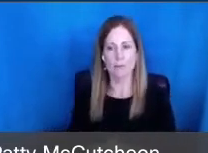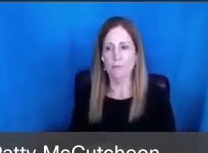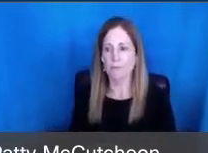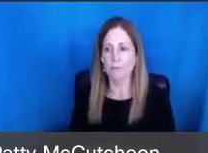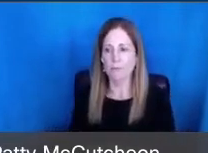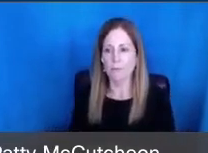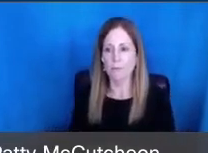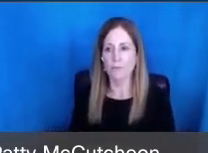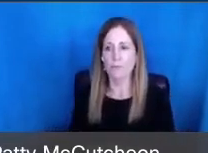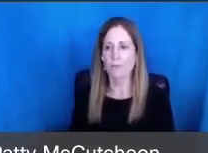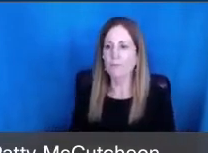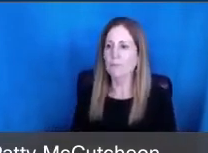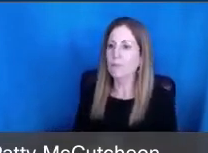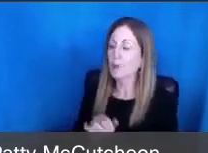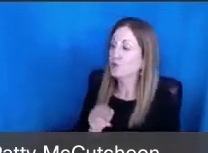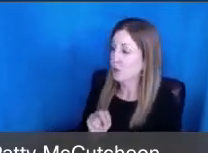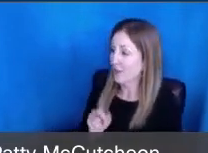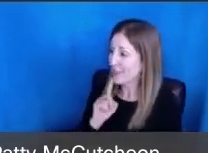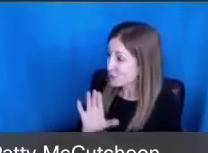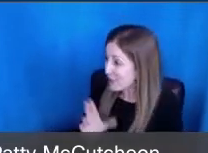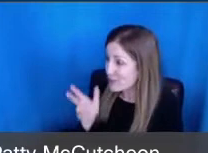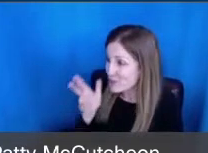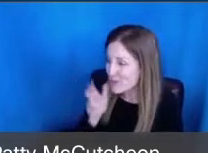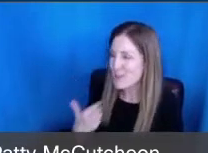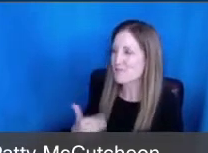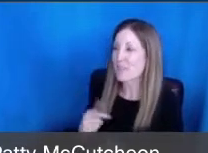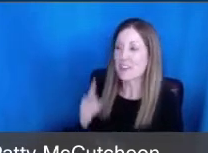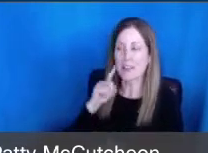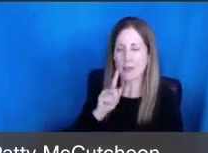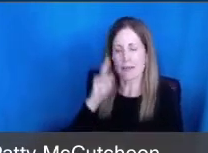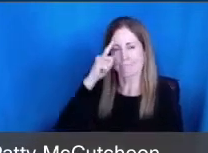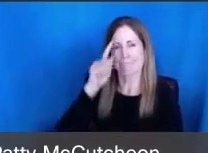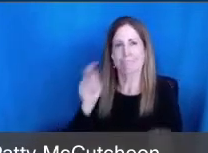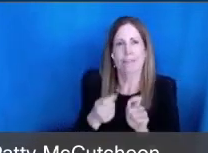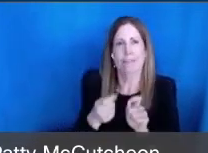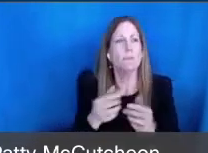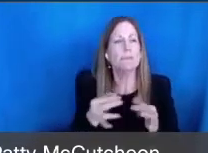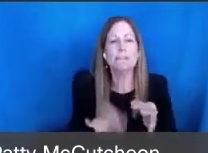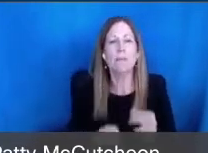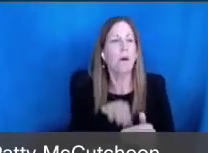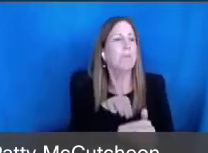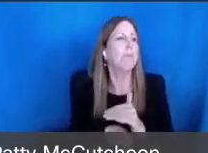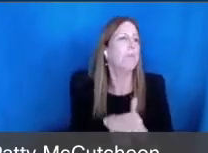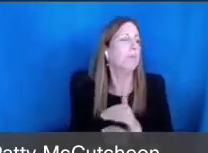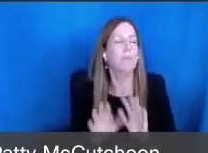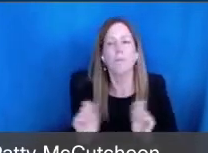[Jon] That's great to hear. Sounds like a shift from, you know, simple compliance with an attempt to truly...